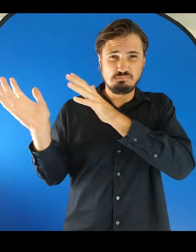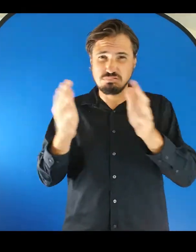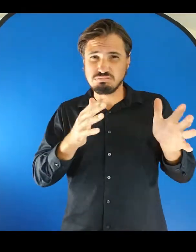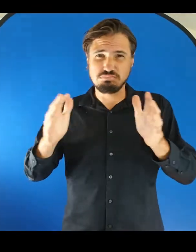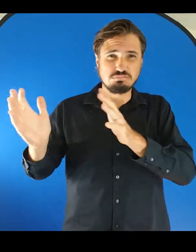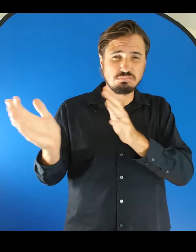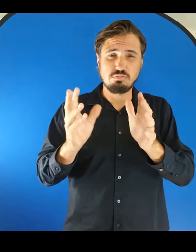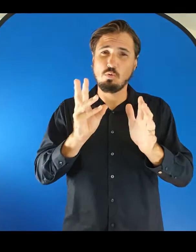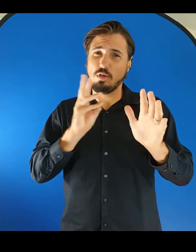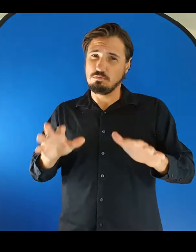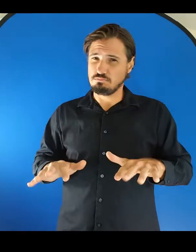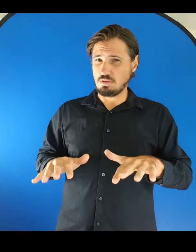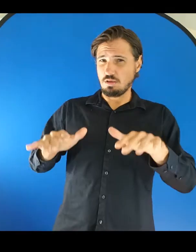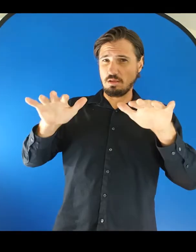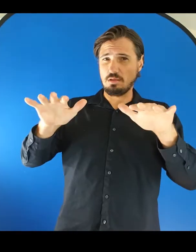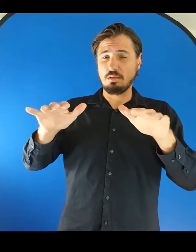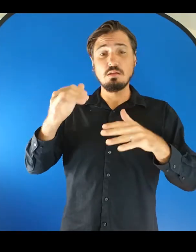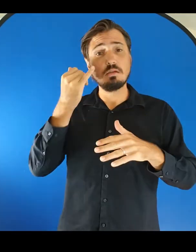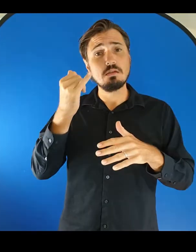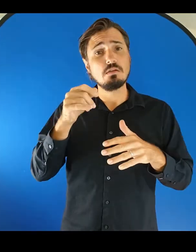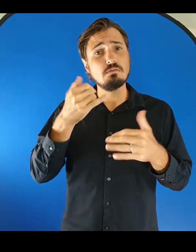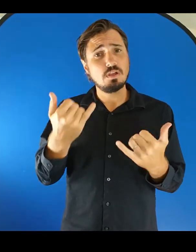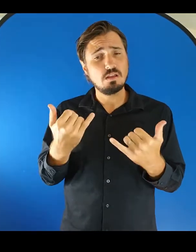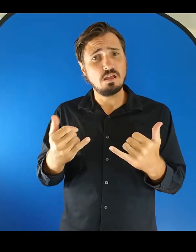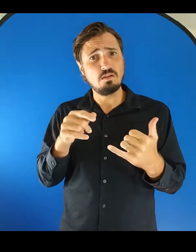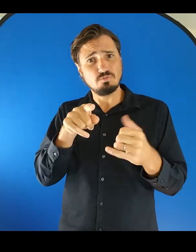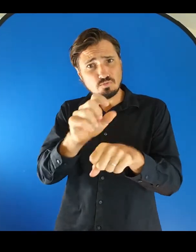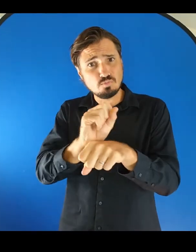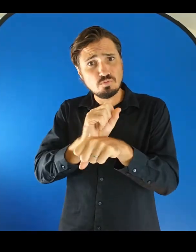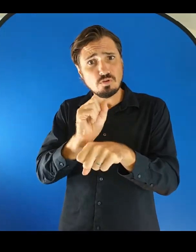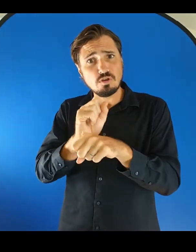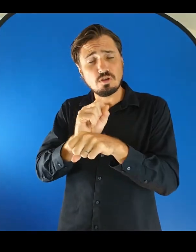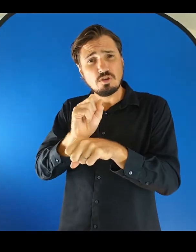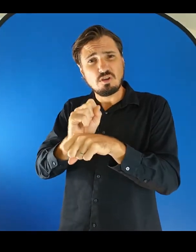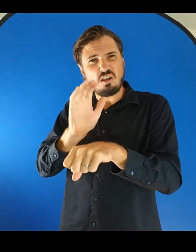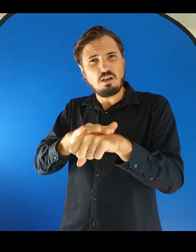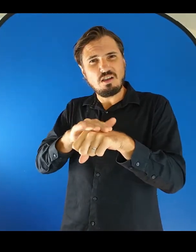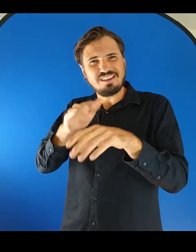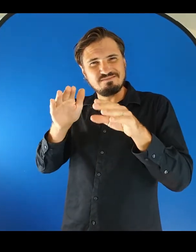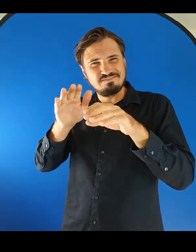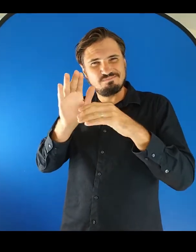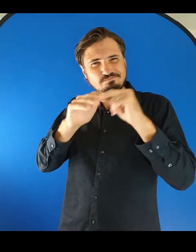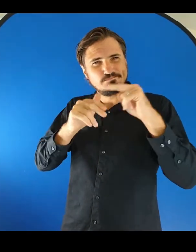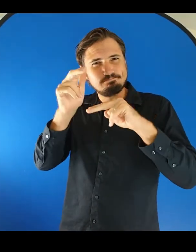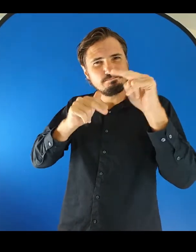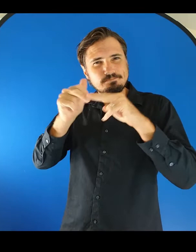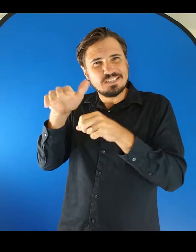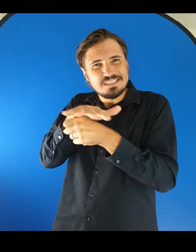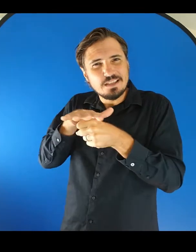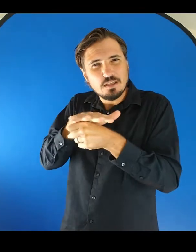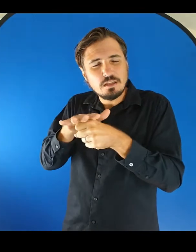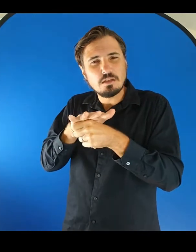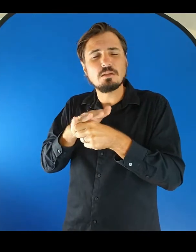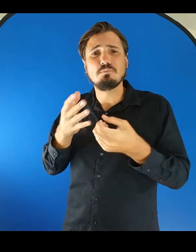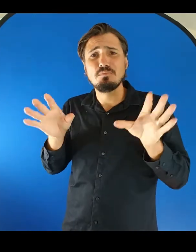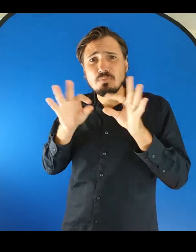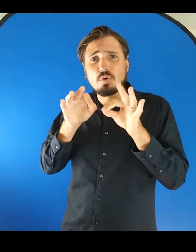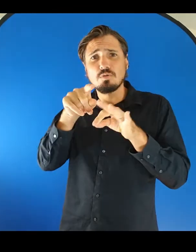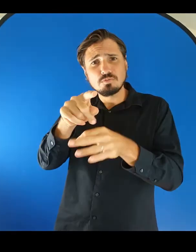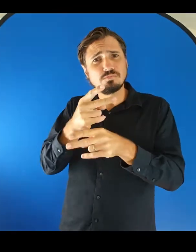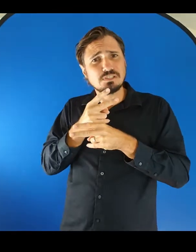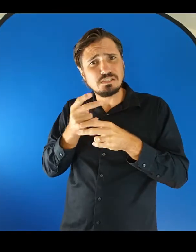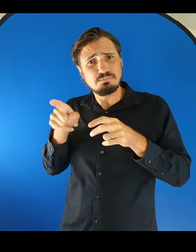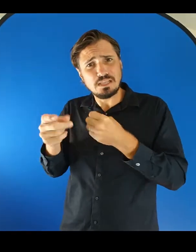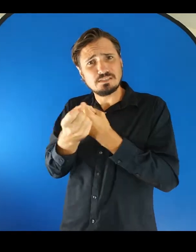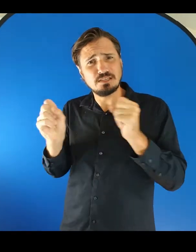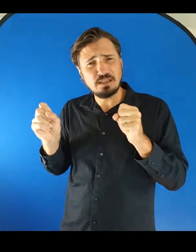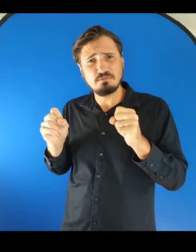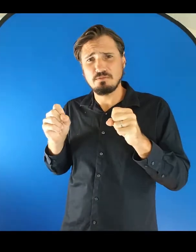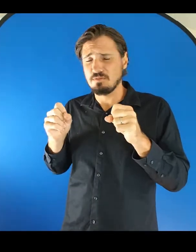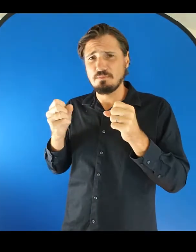Those working on active construction sites, please make sure you are securing these work sites so they do not pose a hazard to neighboring properties.